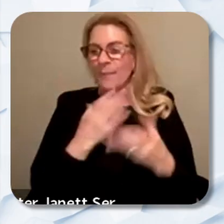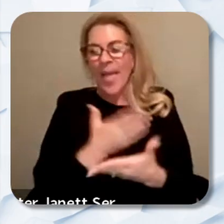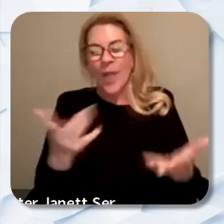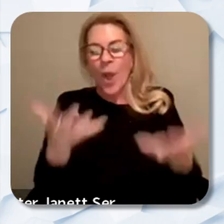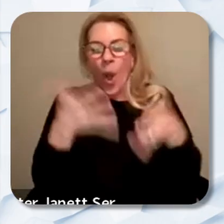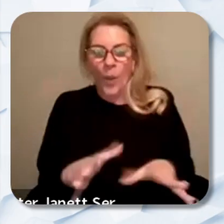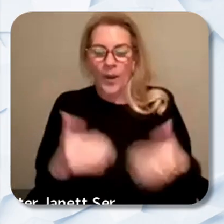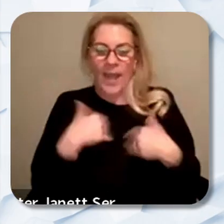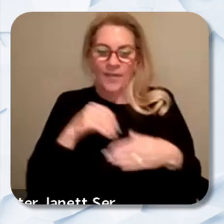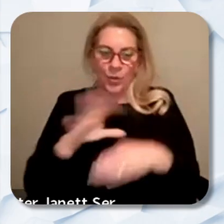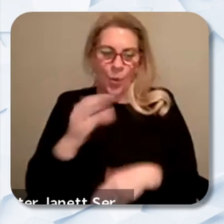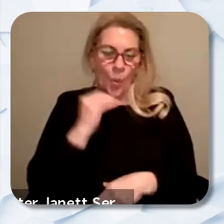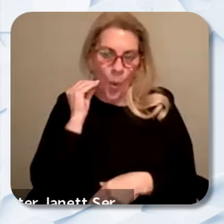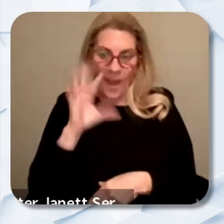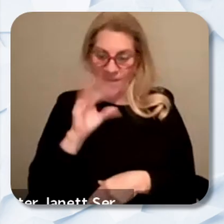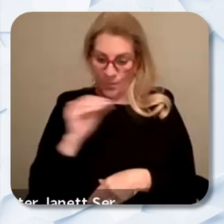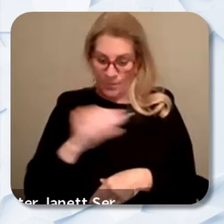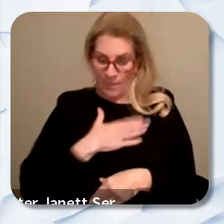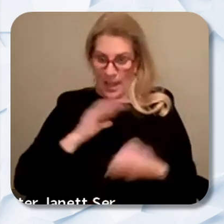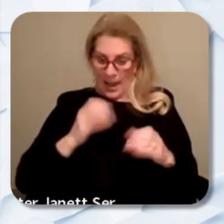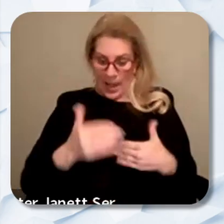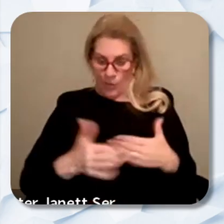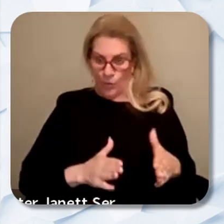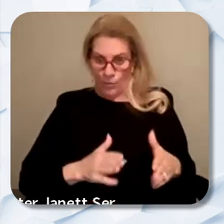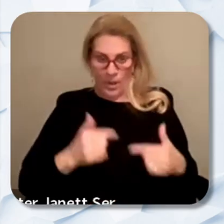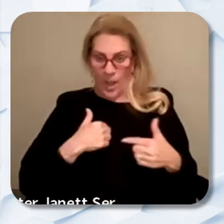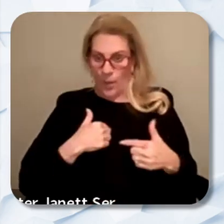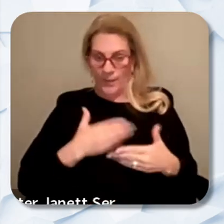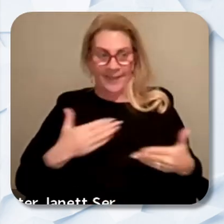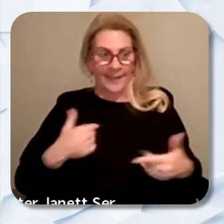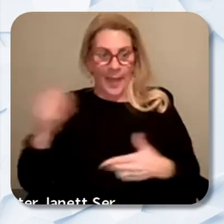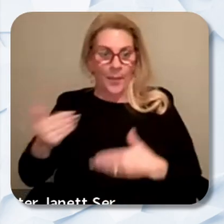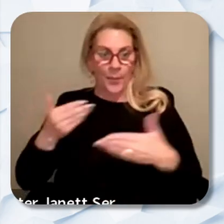can use. I think 50% of my classroom when I was a teacher was stuff I brought or that parents would